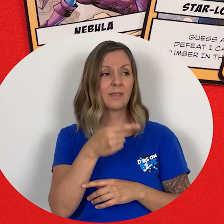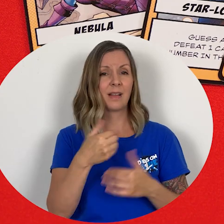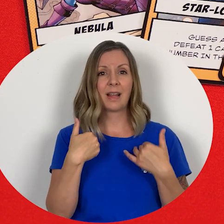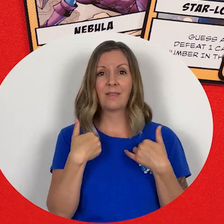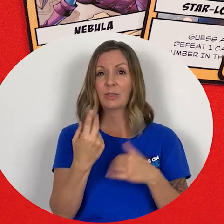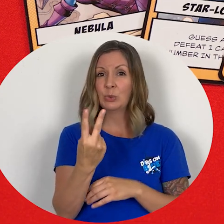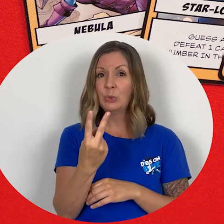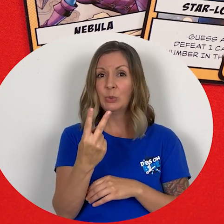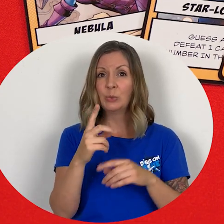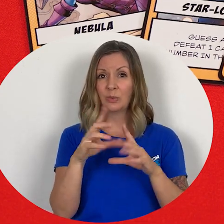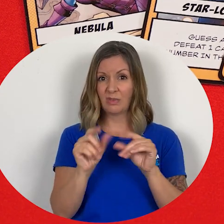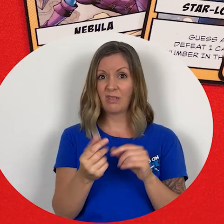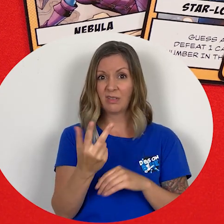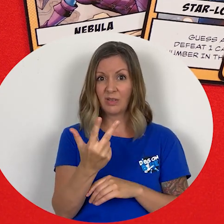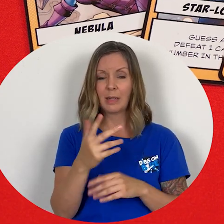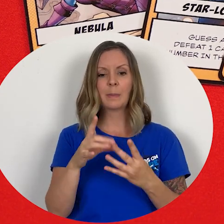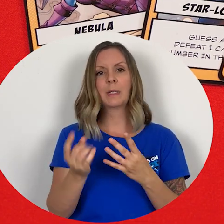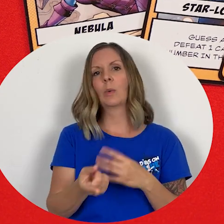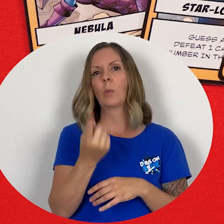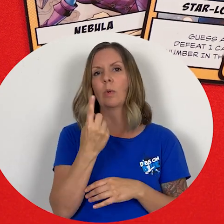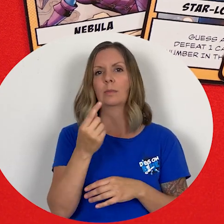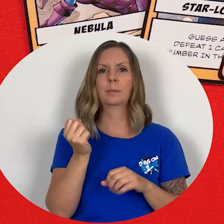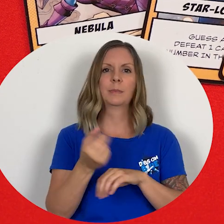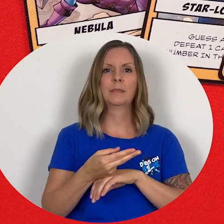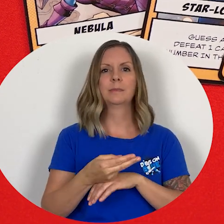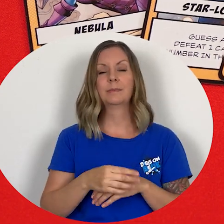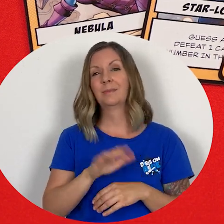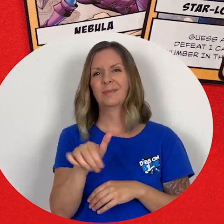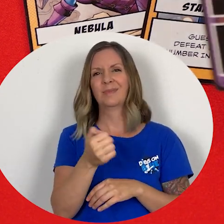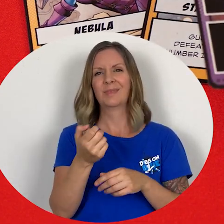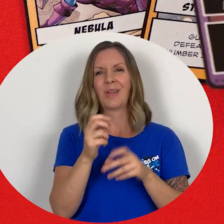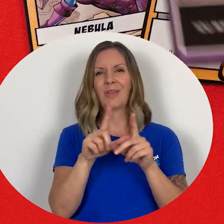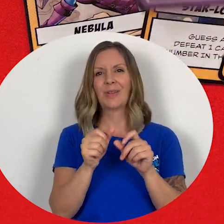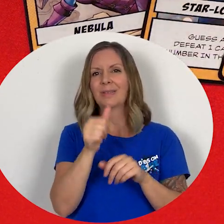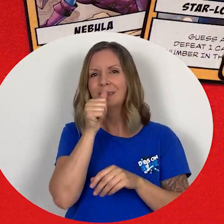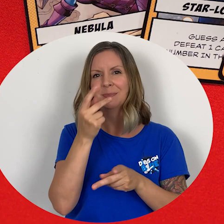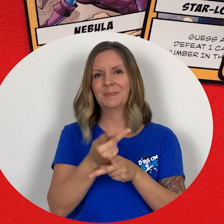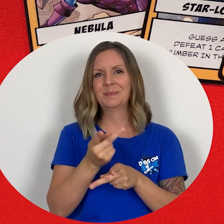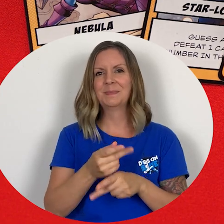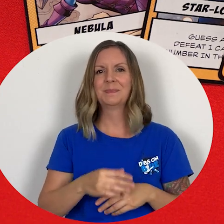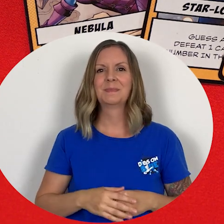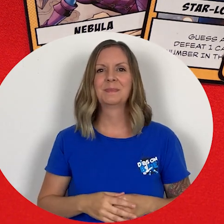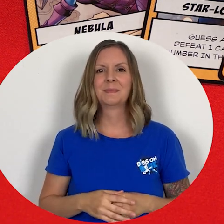holding 2 cards of the named value, he picks which one to defeat, but does not reveal that